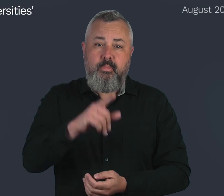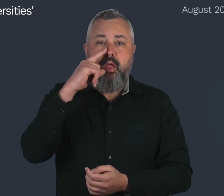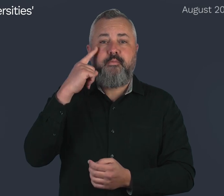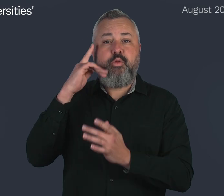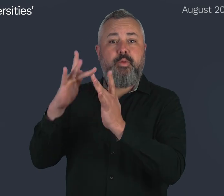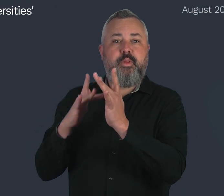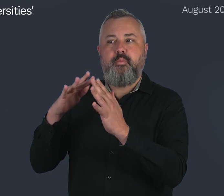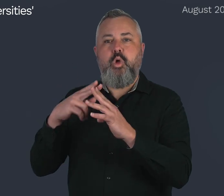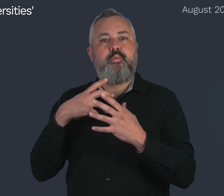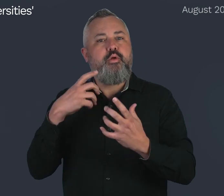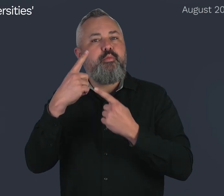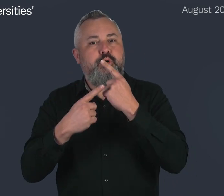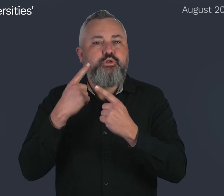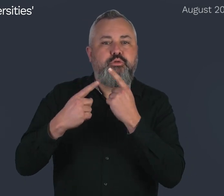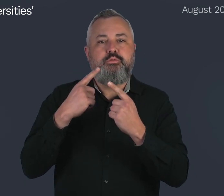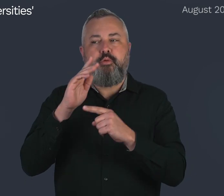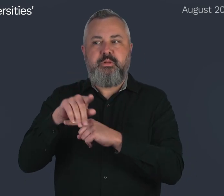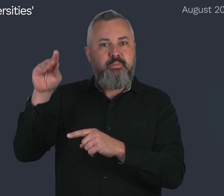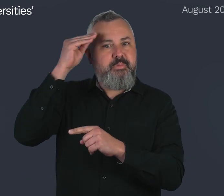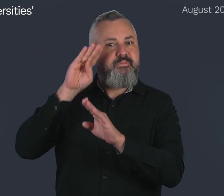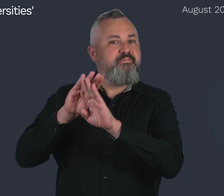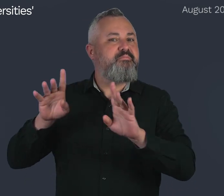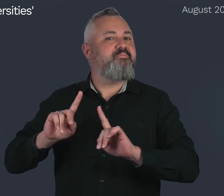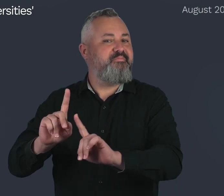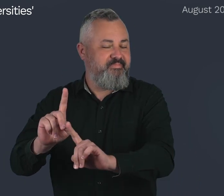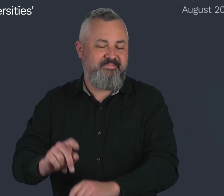You can find more about the committee on their website